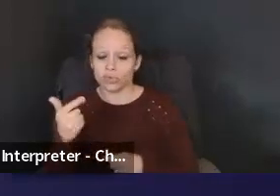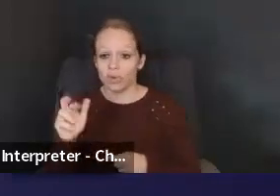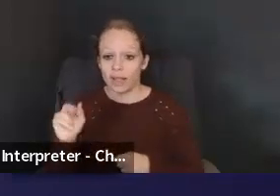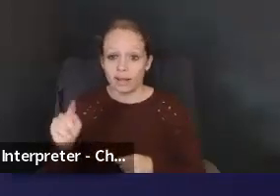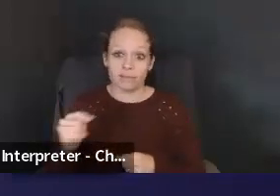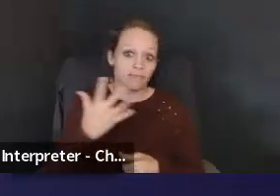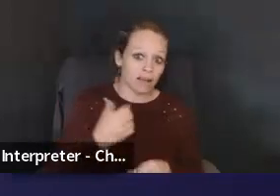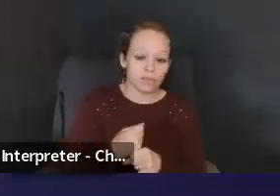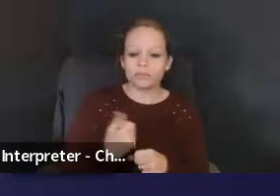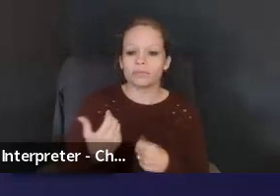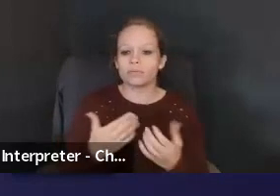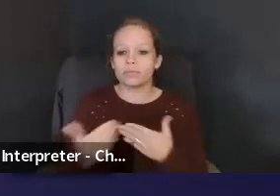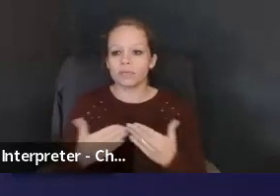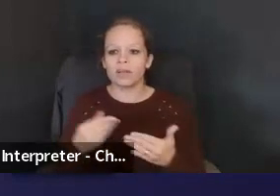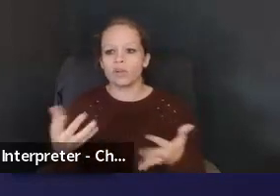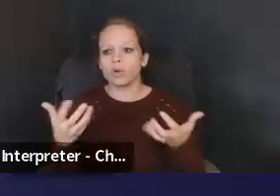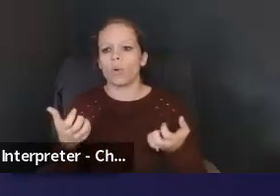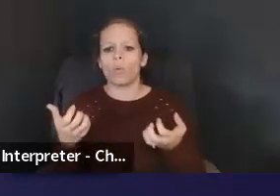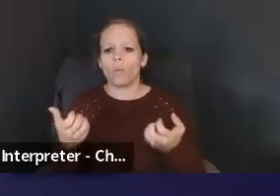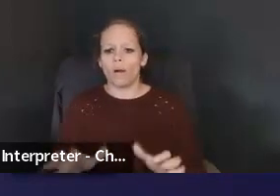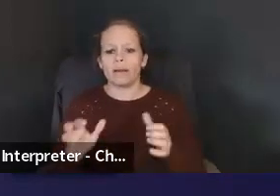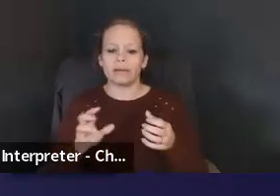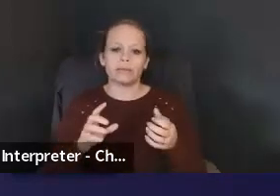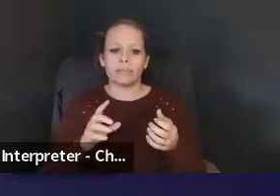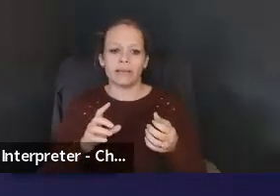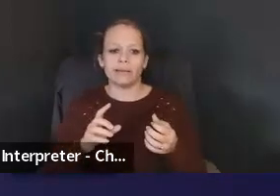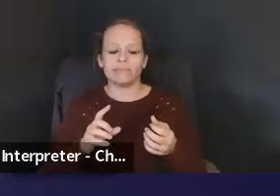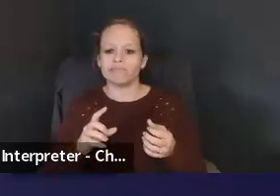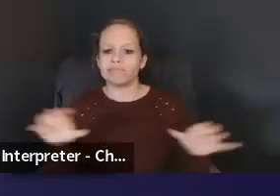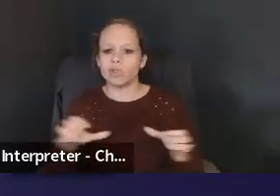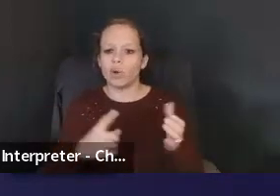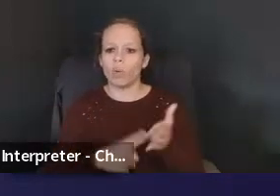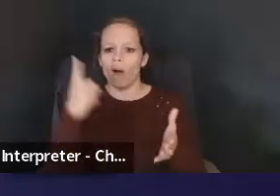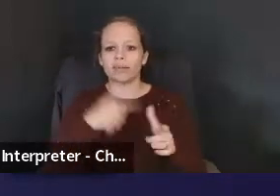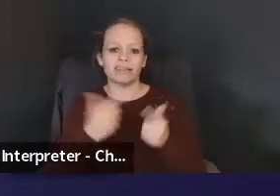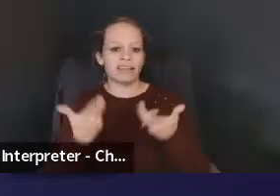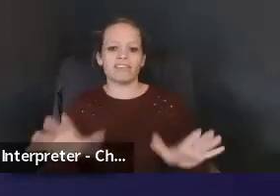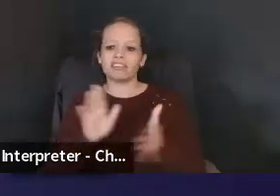you don't want it to be a one and done project. You want it to, you want your project to create